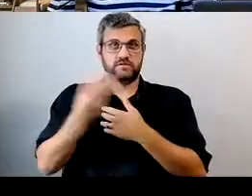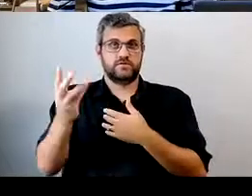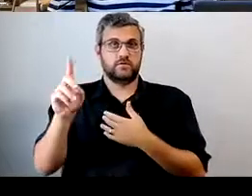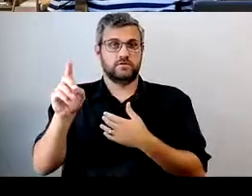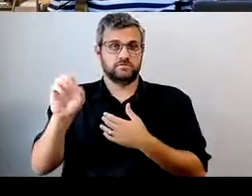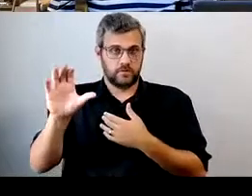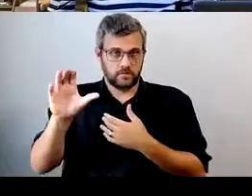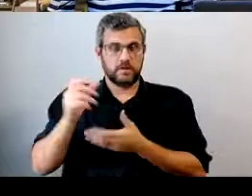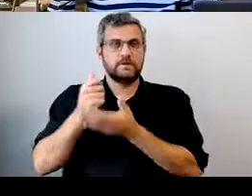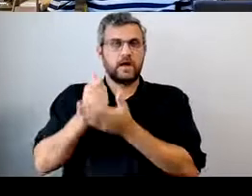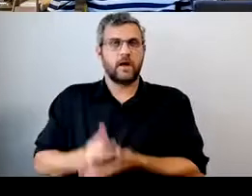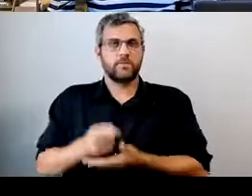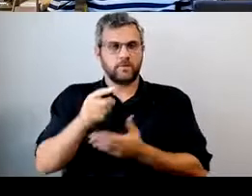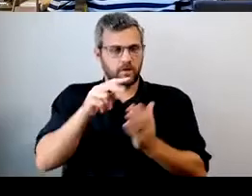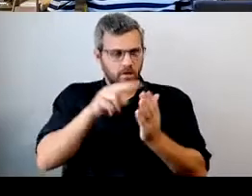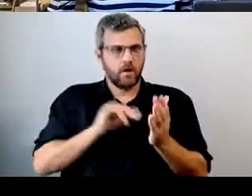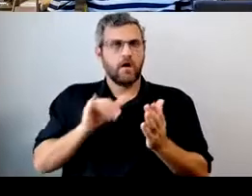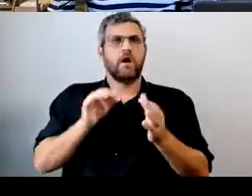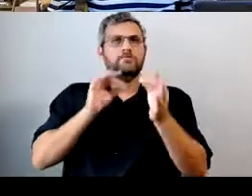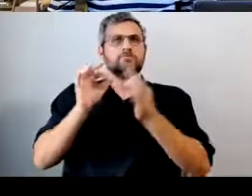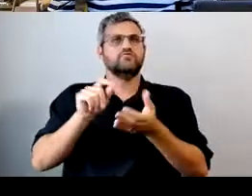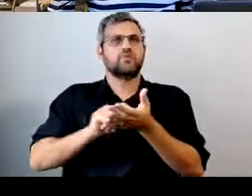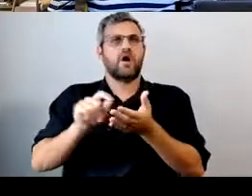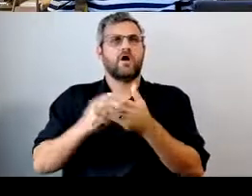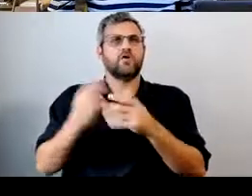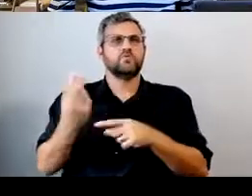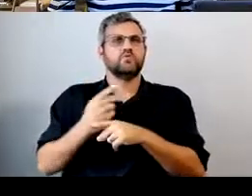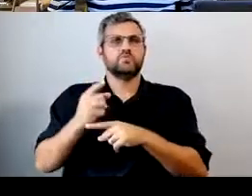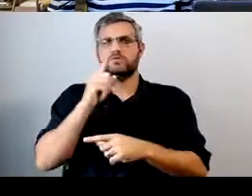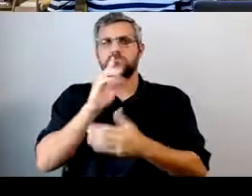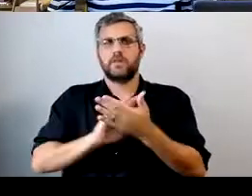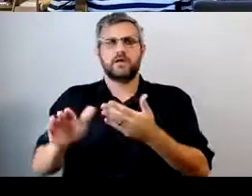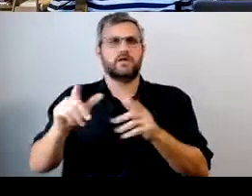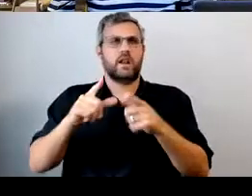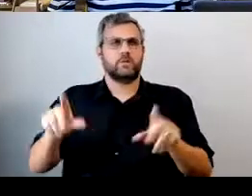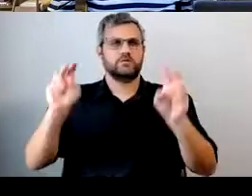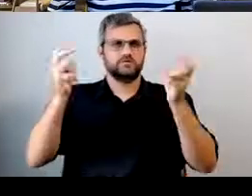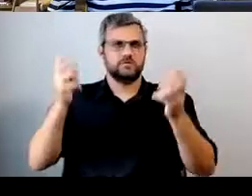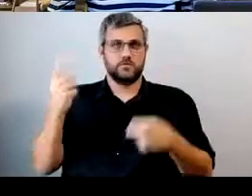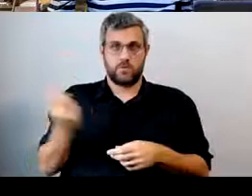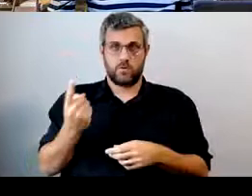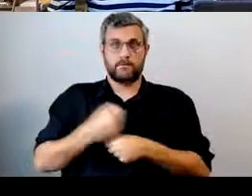you through writing in plain language. For me, it's a way to make sure that all my audience can understand